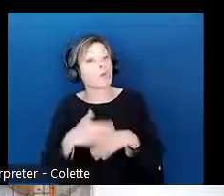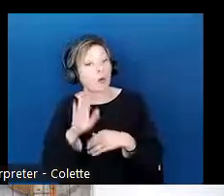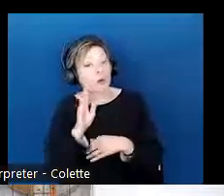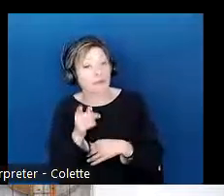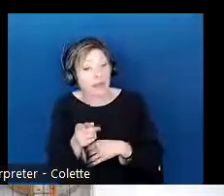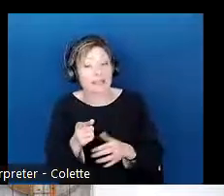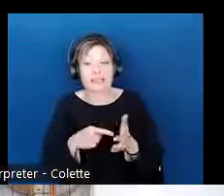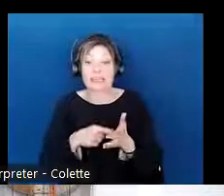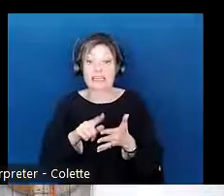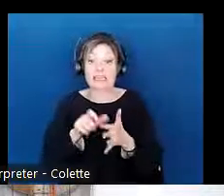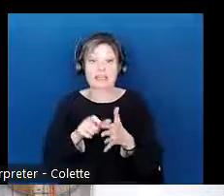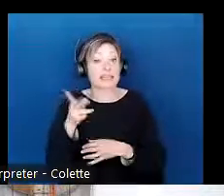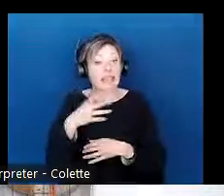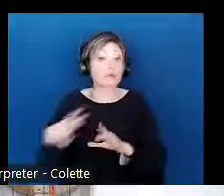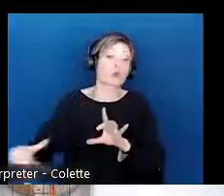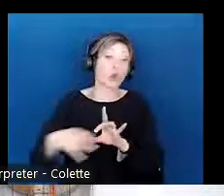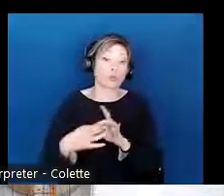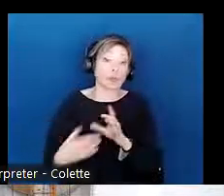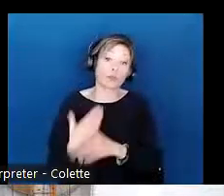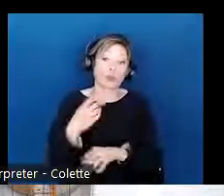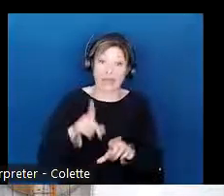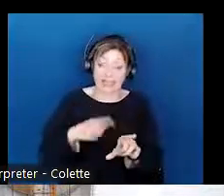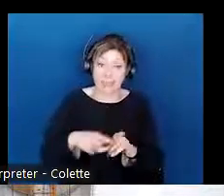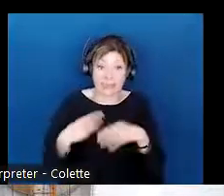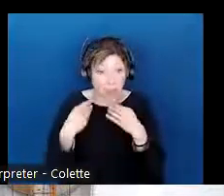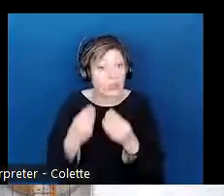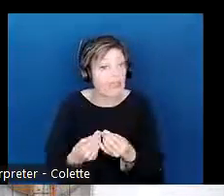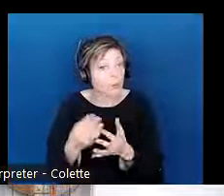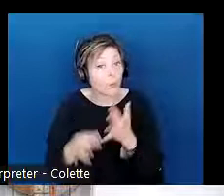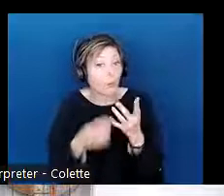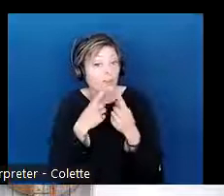you would like to contact me through Yasmin I'll give you all all the details including